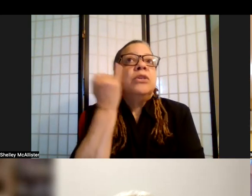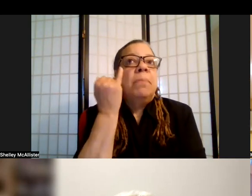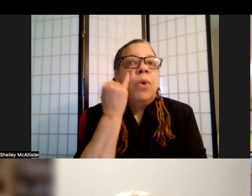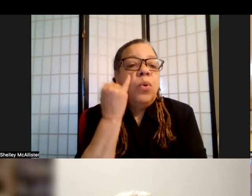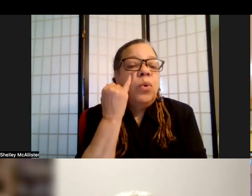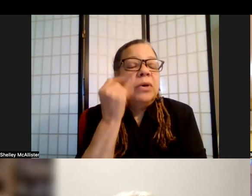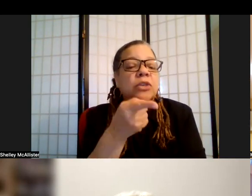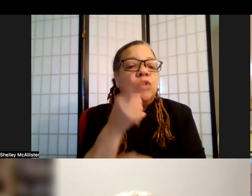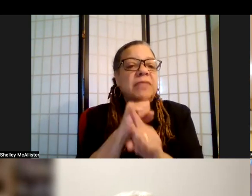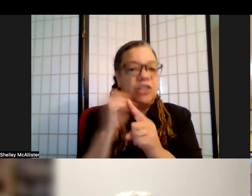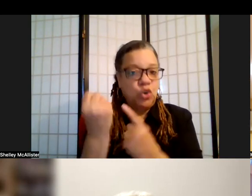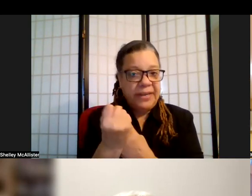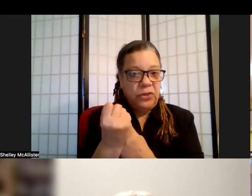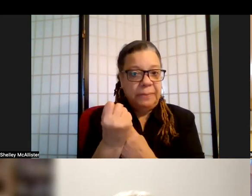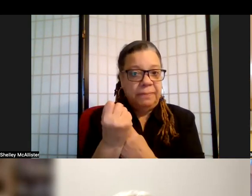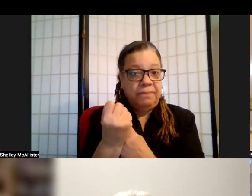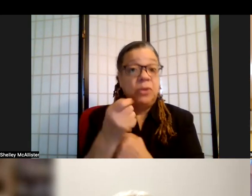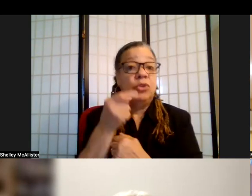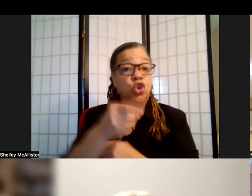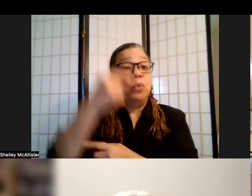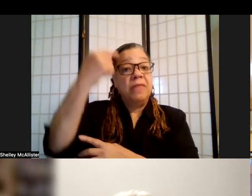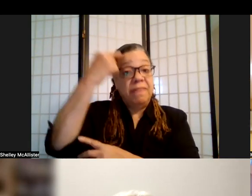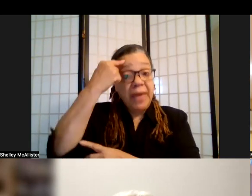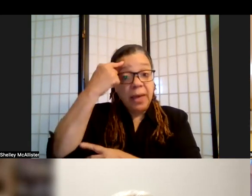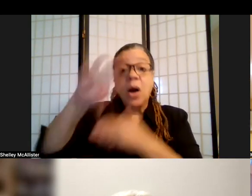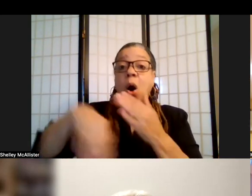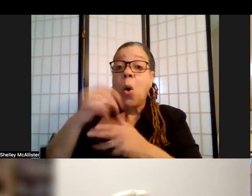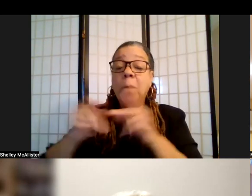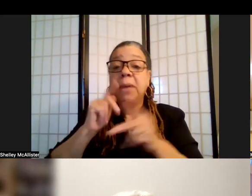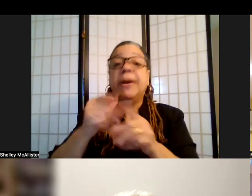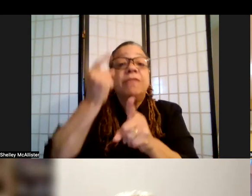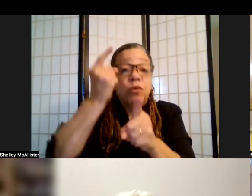you would expect that everybody would get the right dose, they would be only